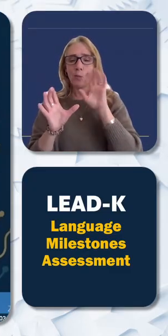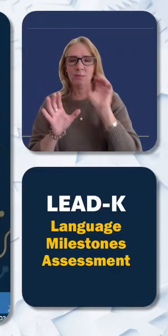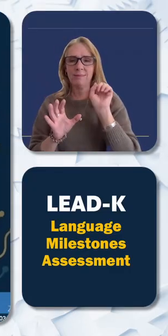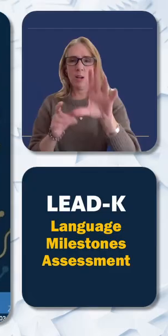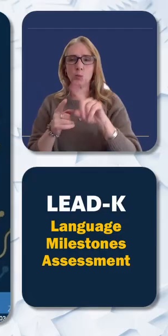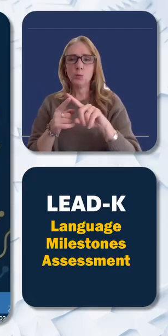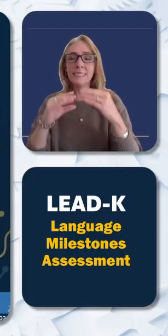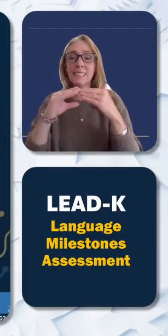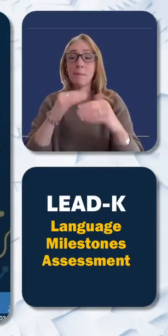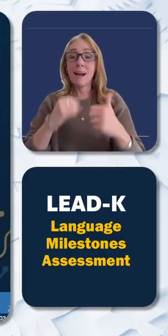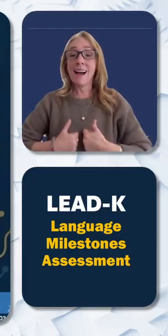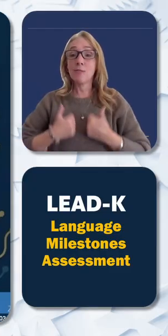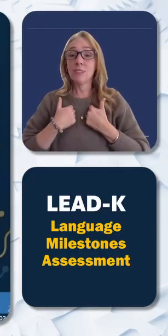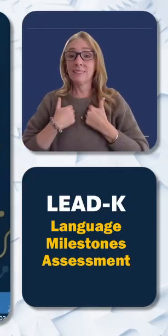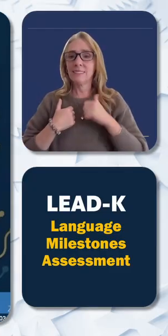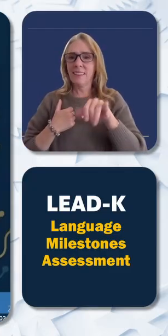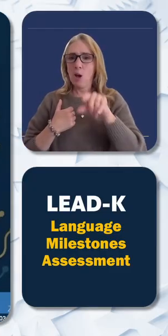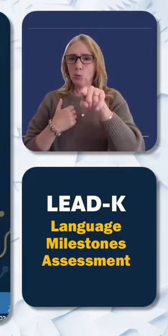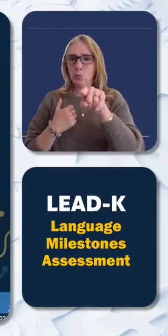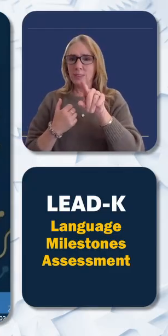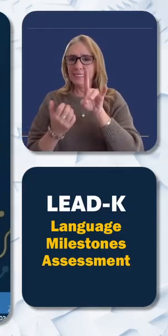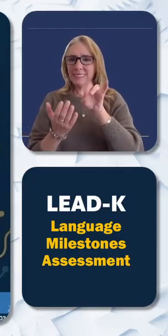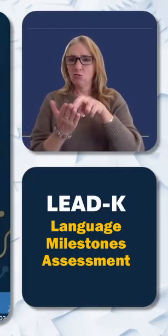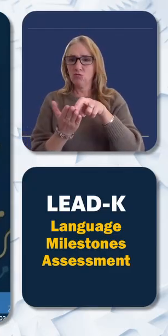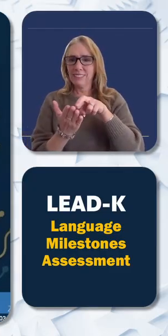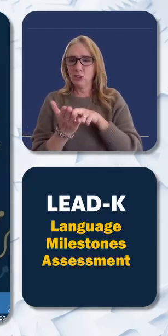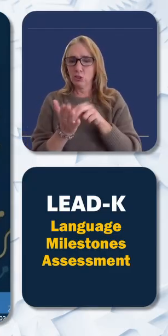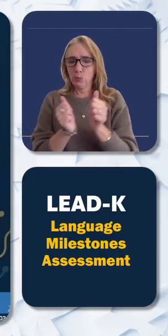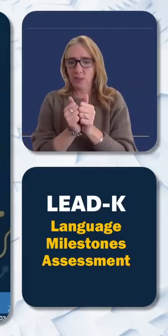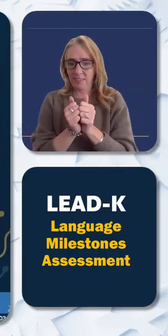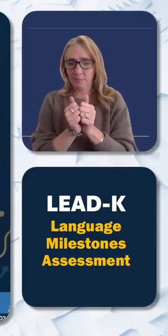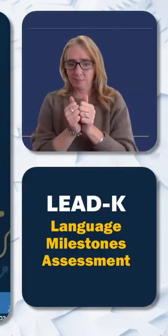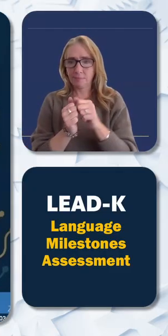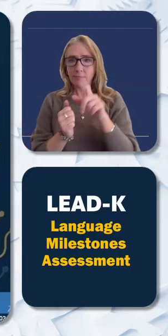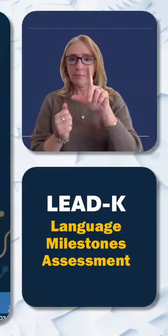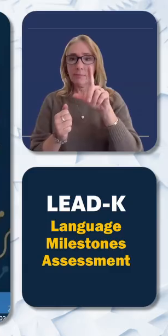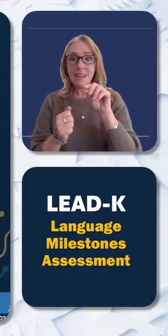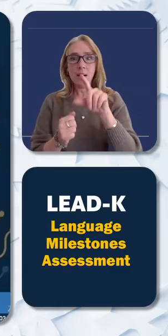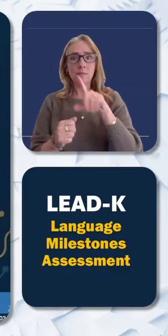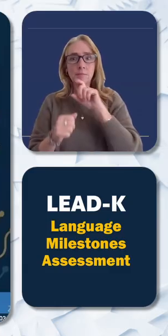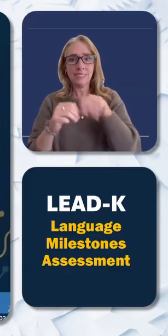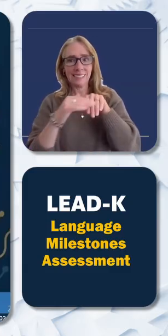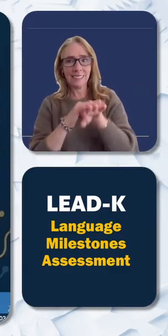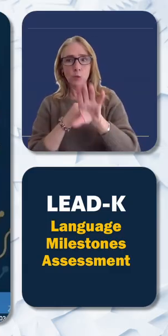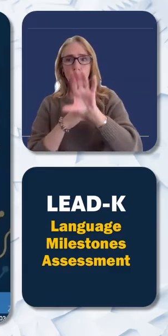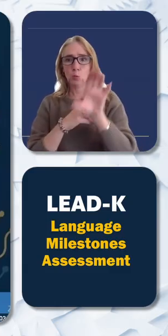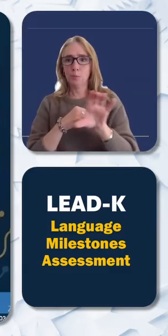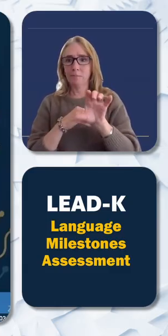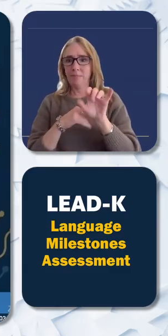Your professional development certificate will be sent to the email address that you registered with today.